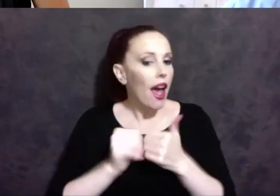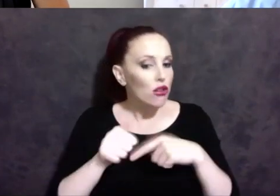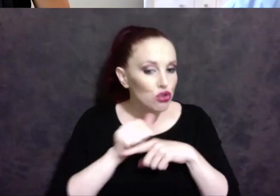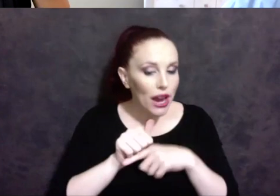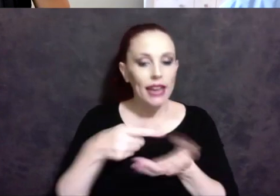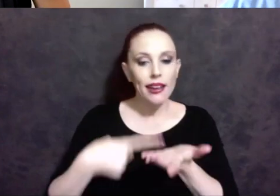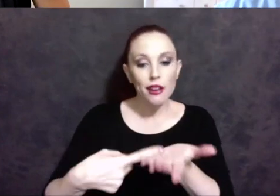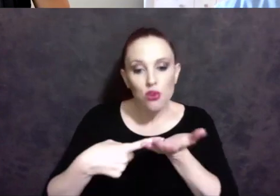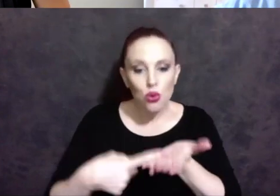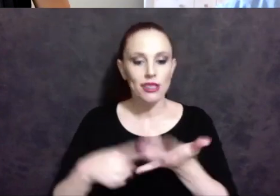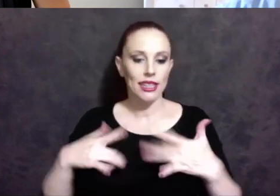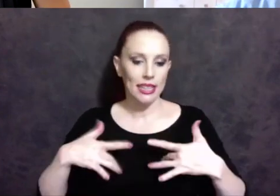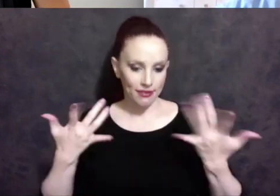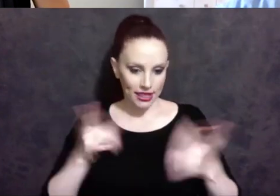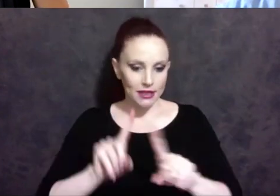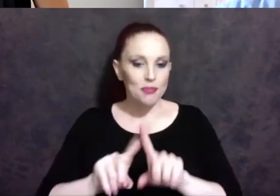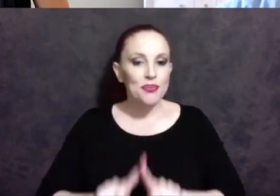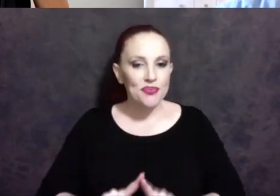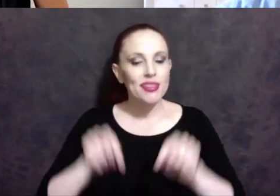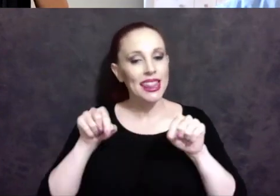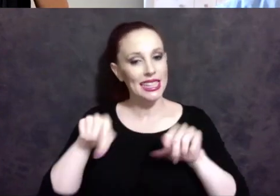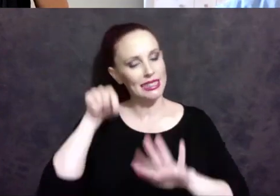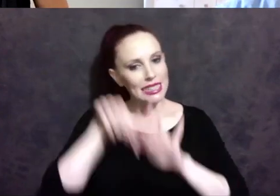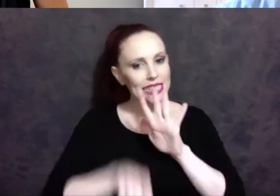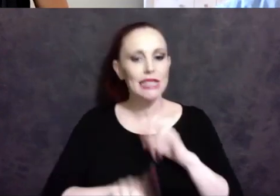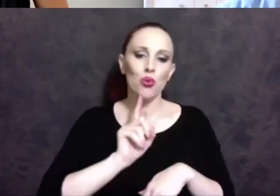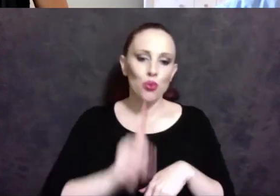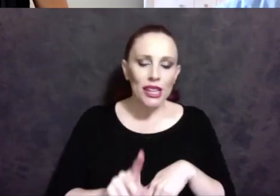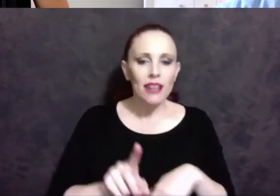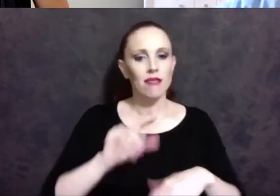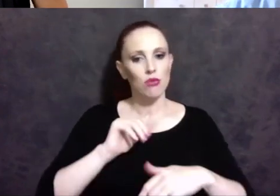goes deep and gets real. We are building empathy for underrepresented and historically marginalized